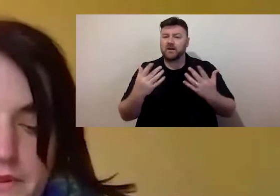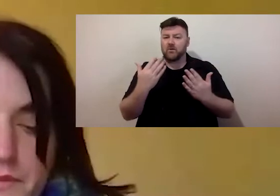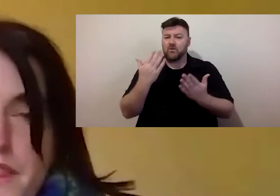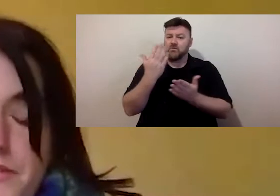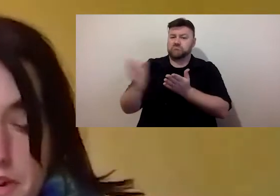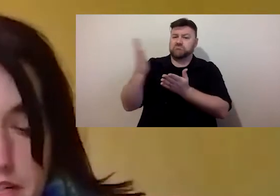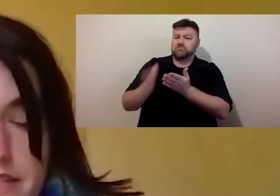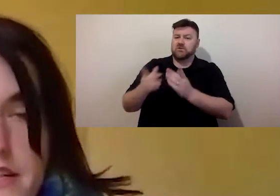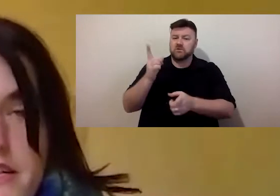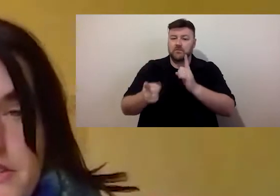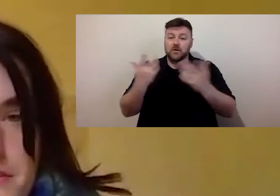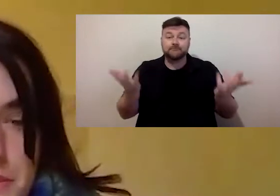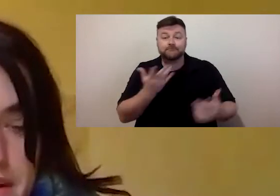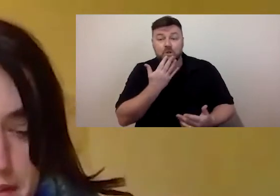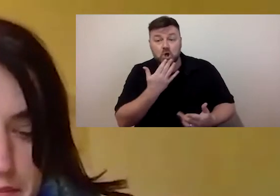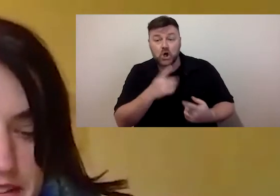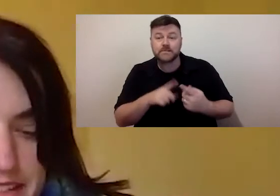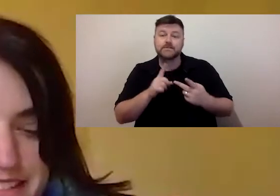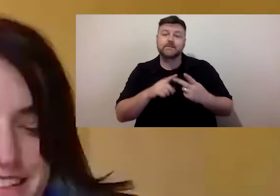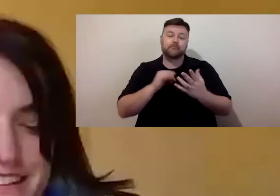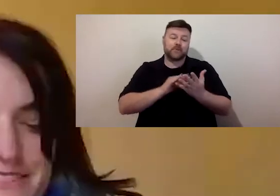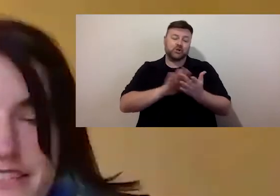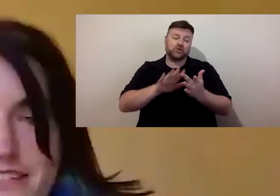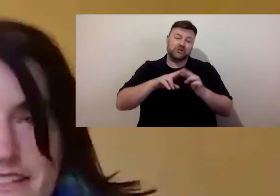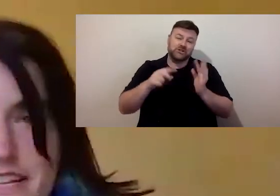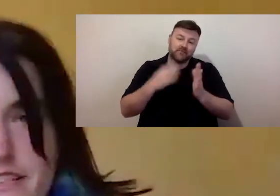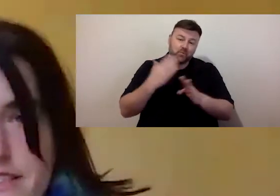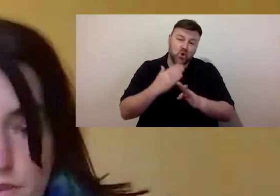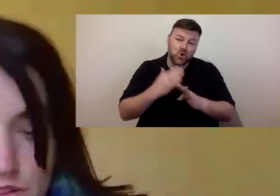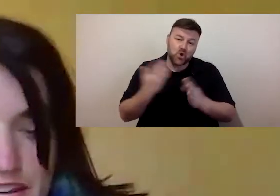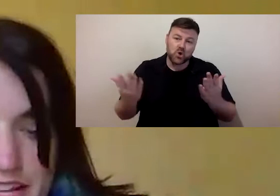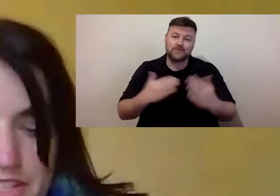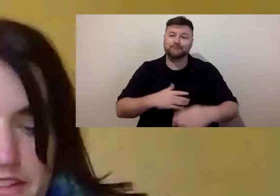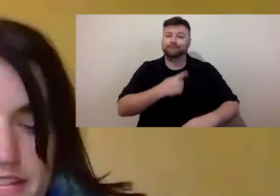through cost, shift-work commitments, physical access, or location.